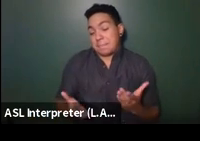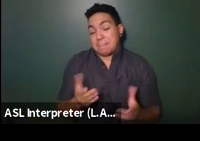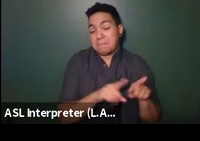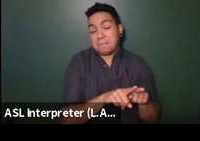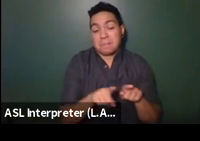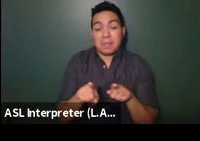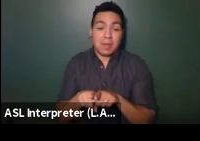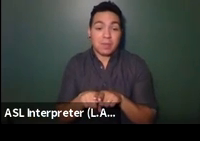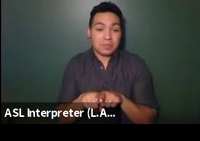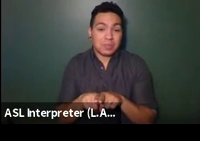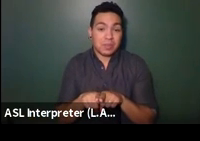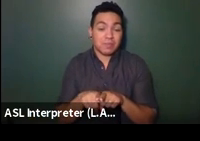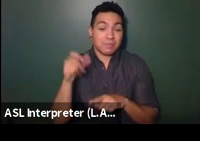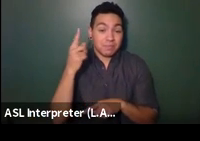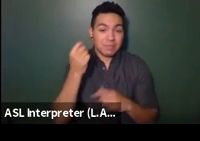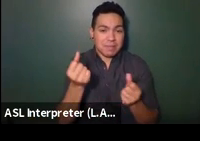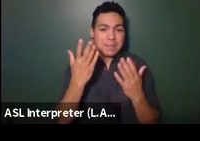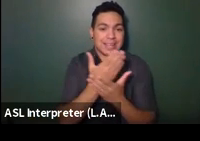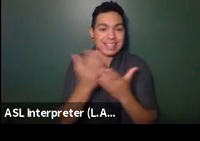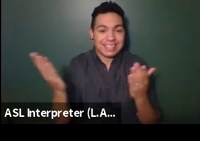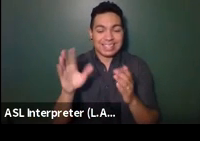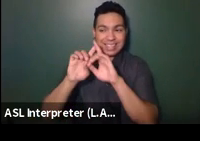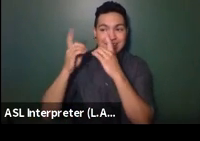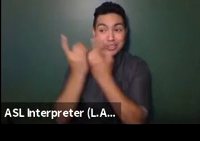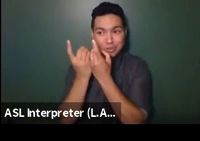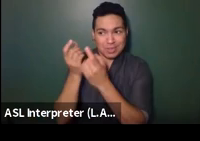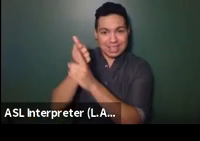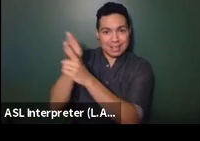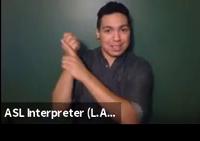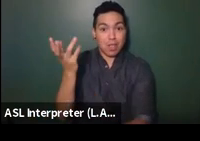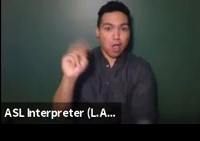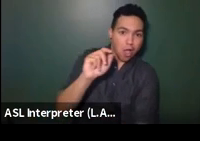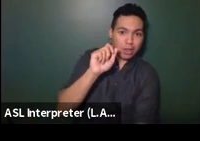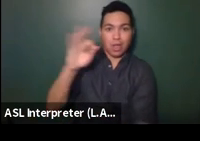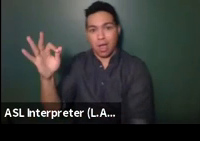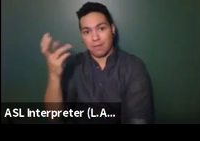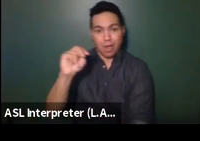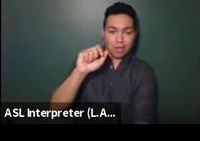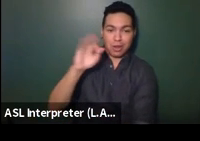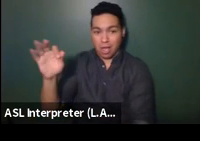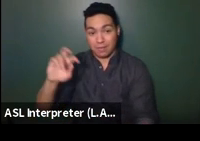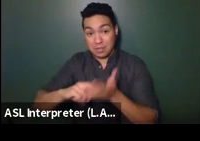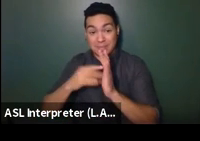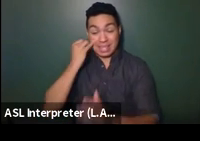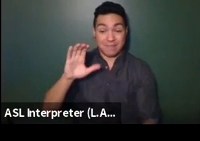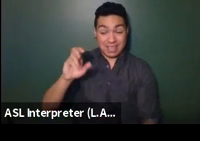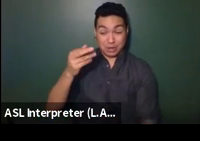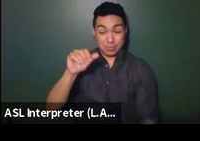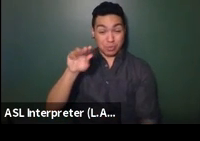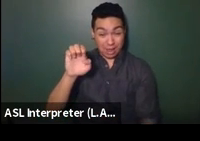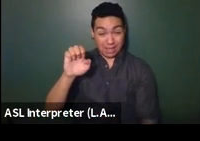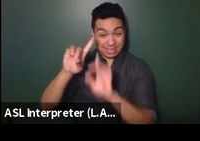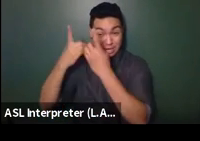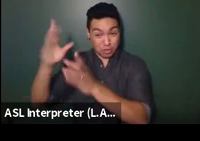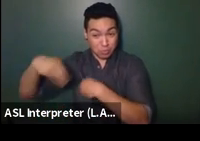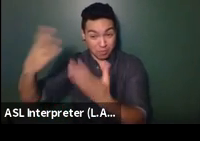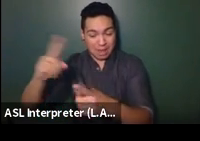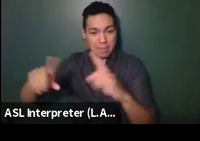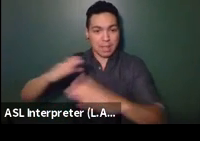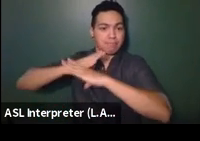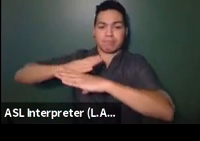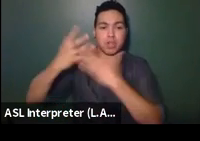ESD 189 - Amy Colburn: There's so many things within school that the district can turn on and off. So that also might be if it's an enterprise account. Maybe the district has disabled that so I